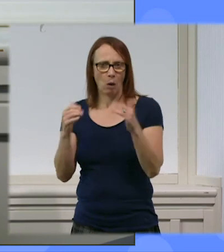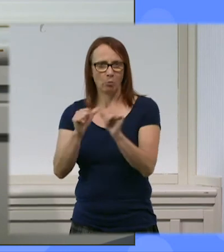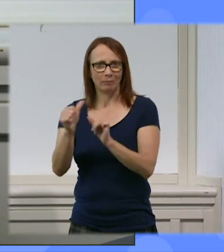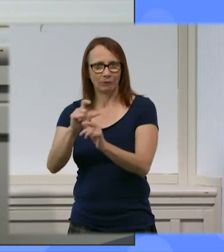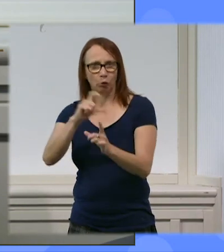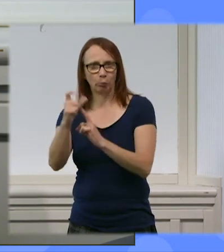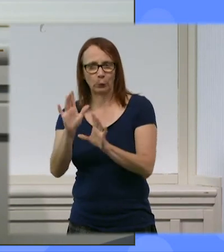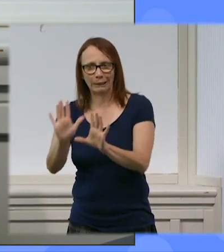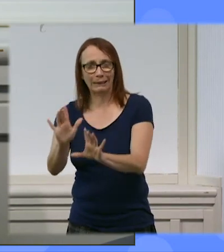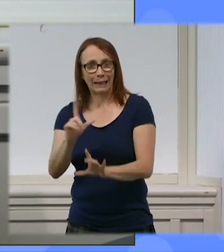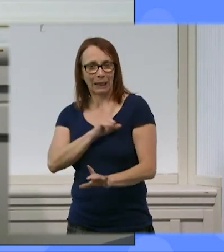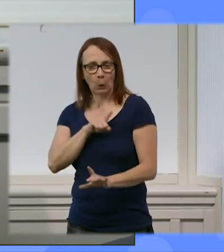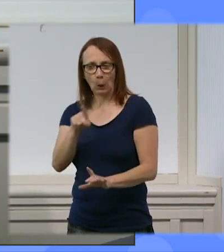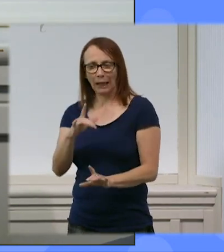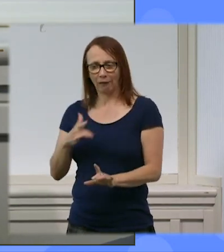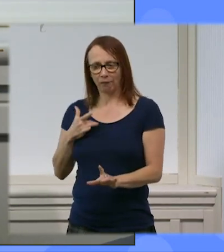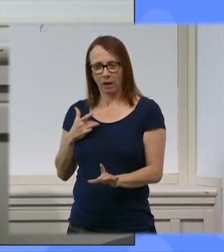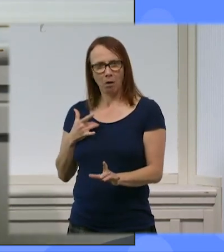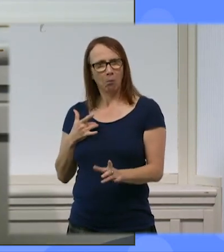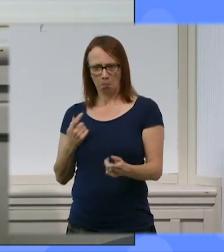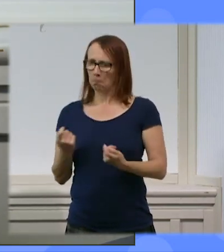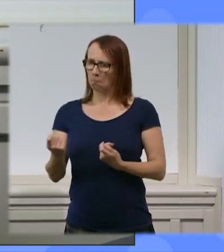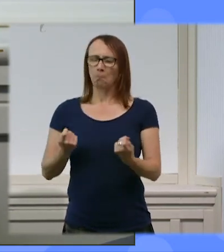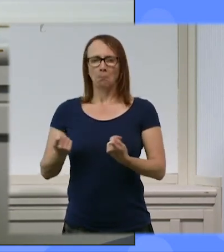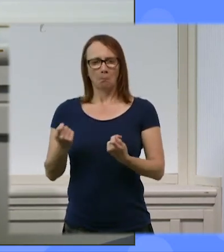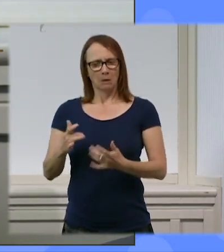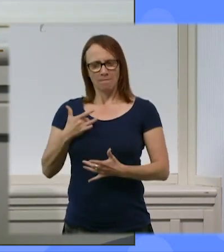feel in control if they feel they have they're contributing if they feel